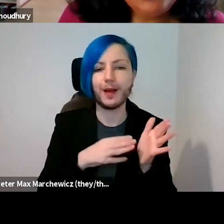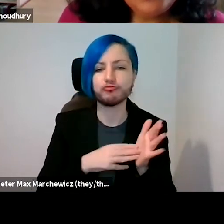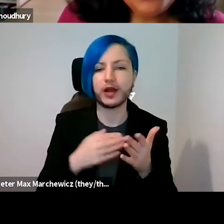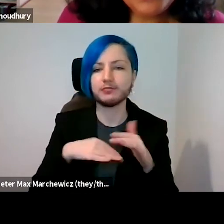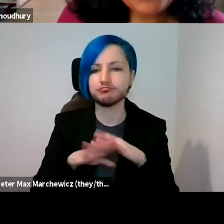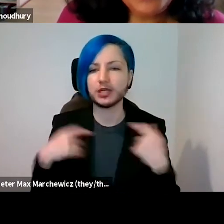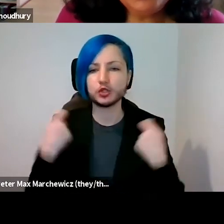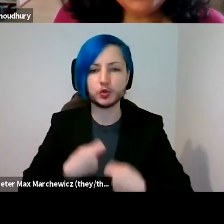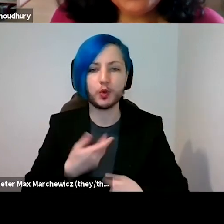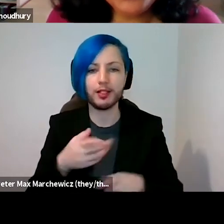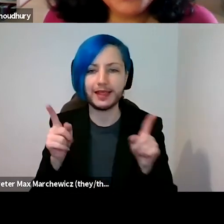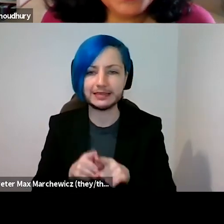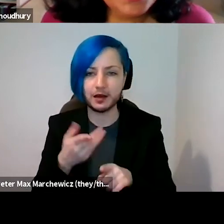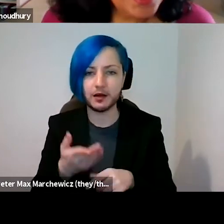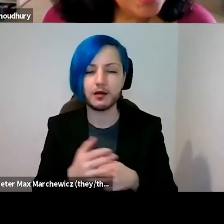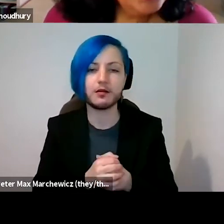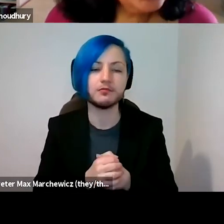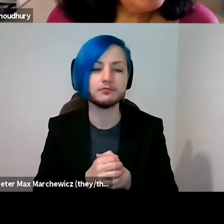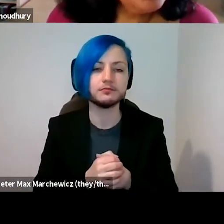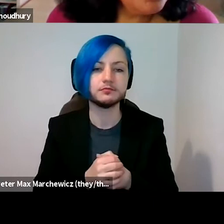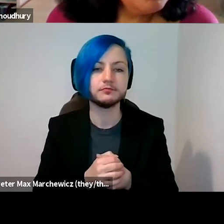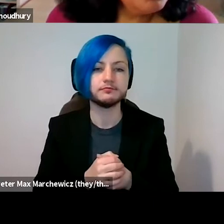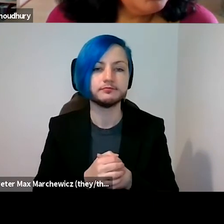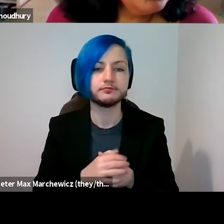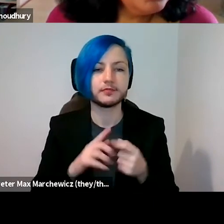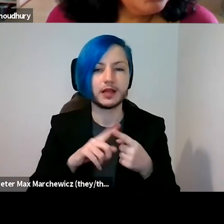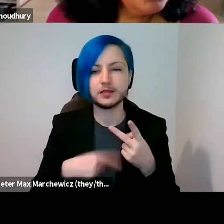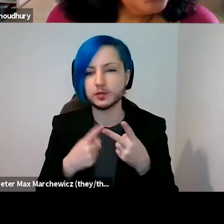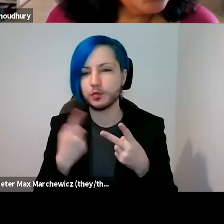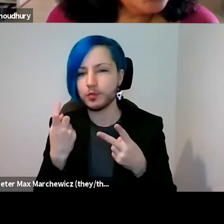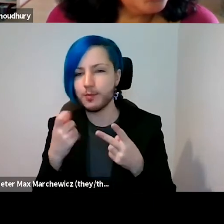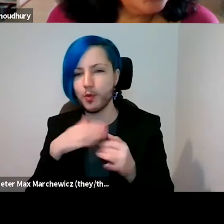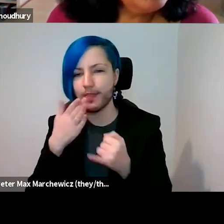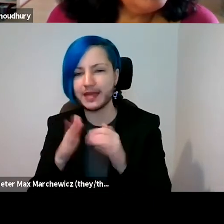and there's another towards the end of the novel, which is this one.